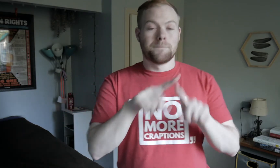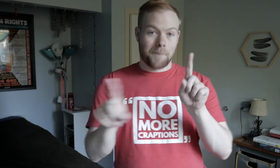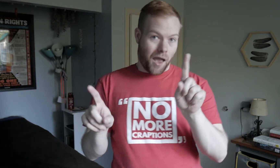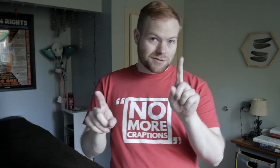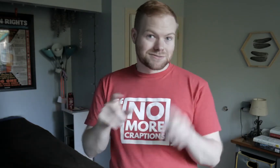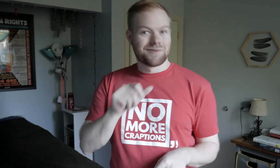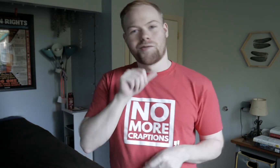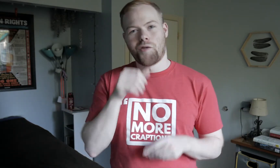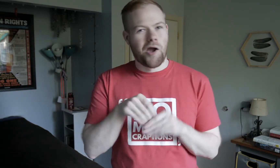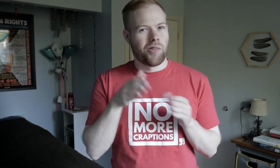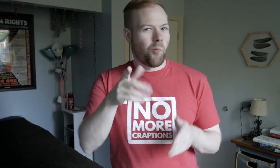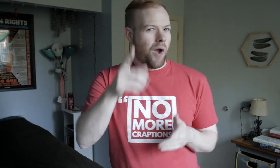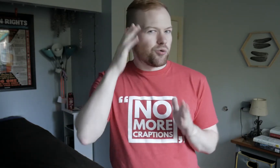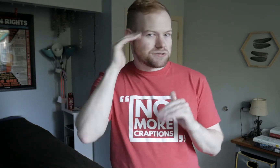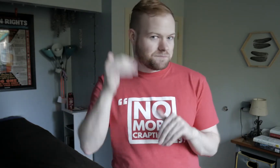But not in the way you expect.